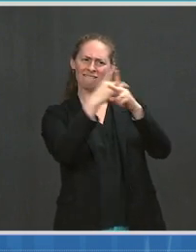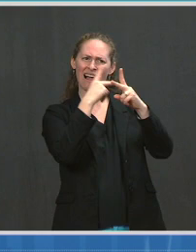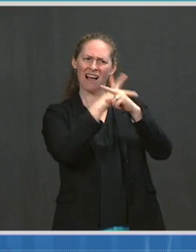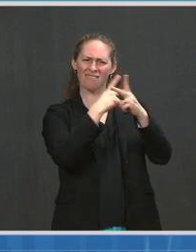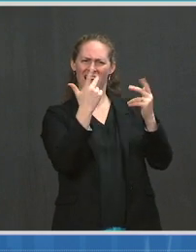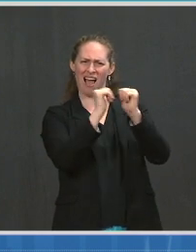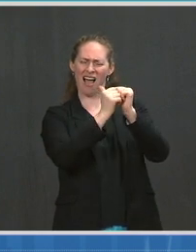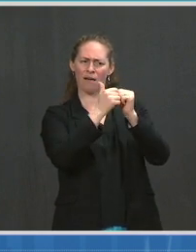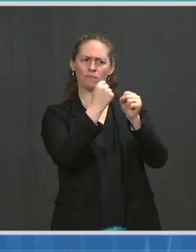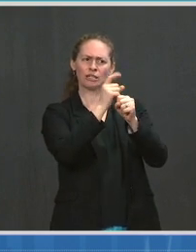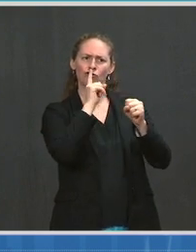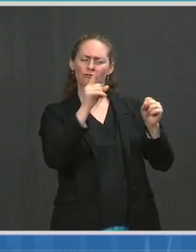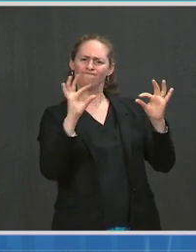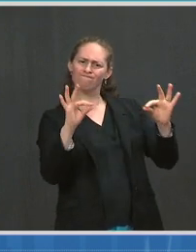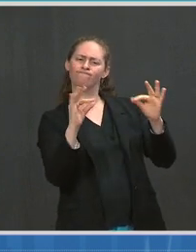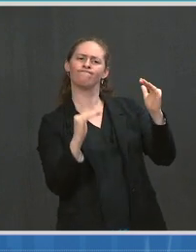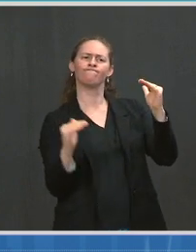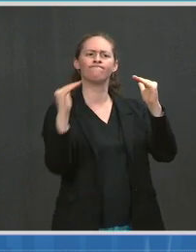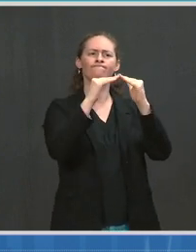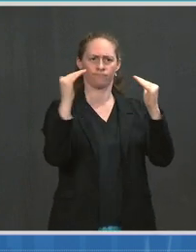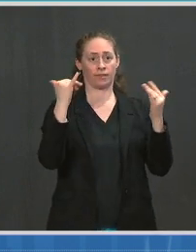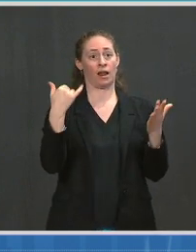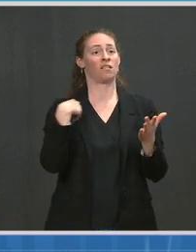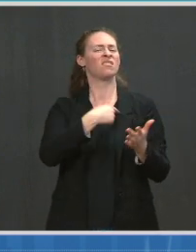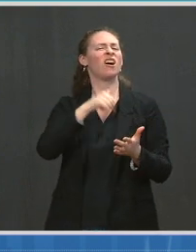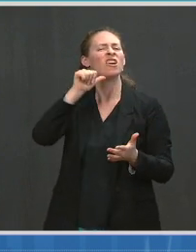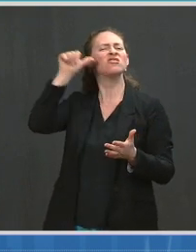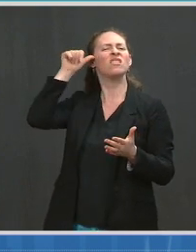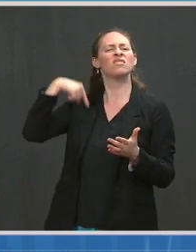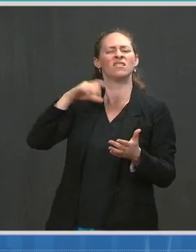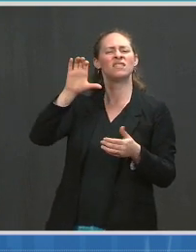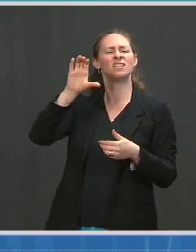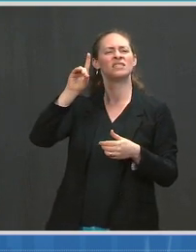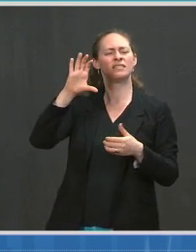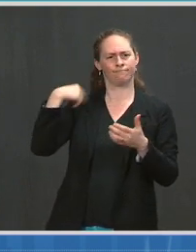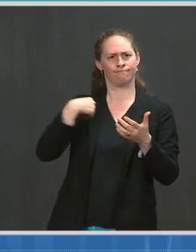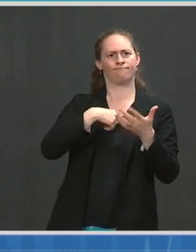that will represent important steps in our agency-wide commitment to health equity.